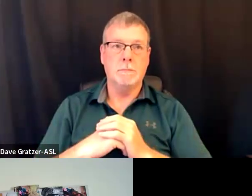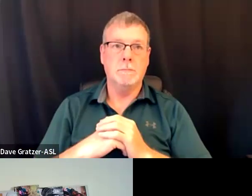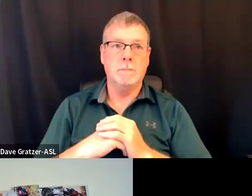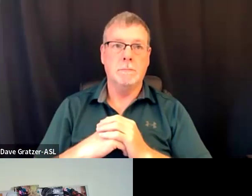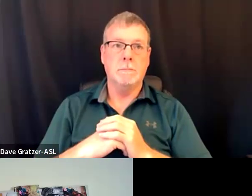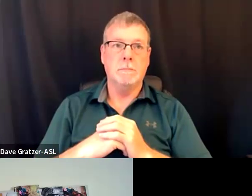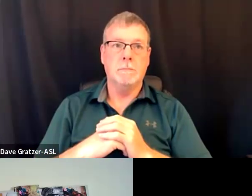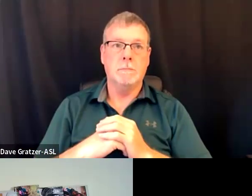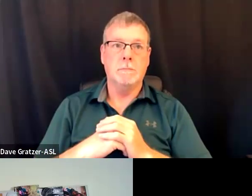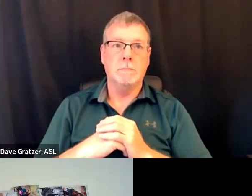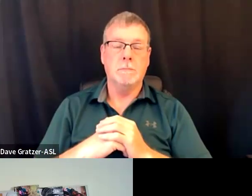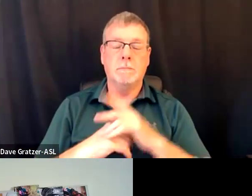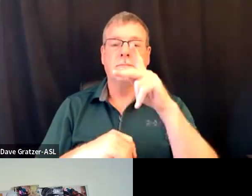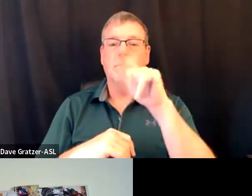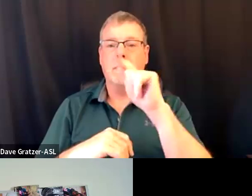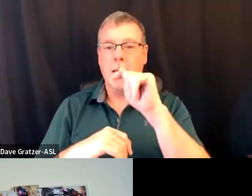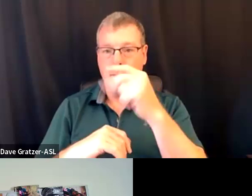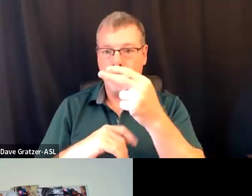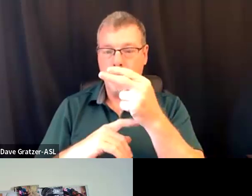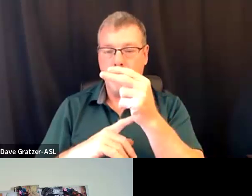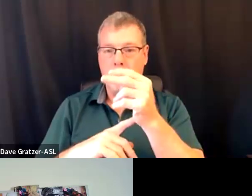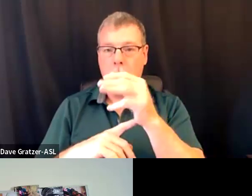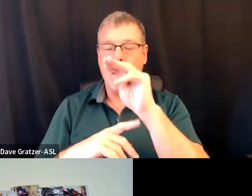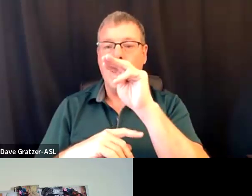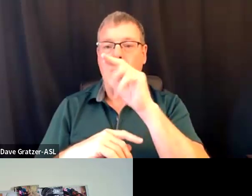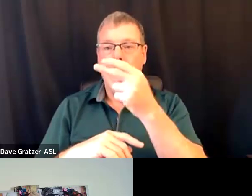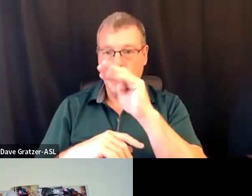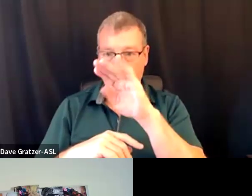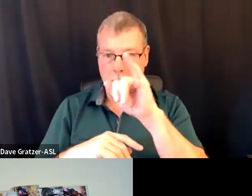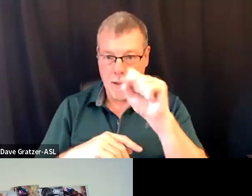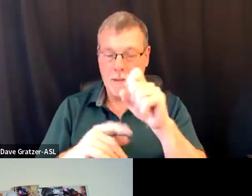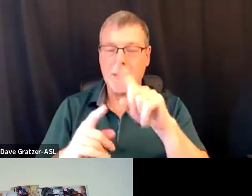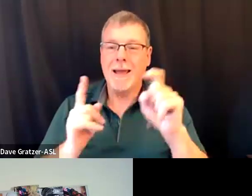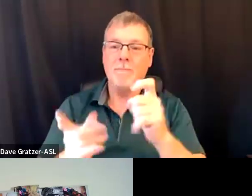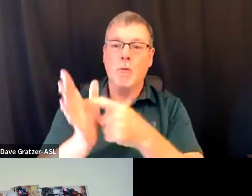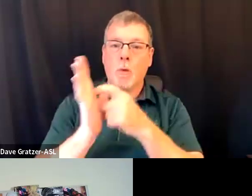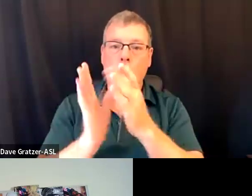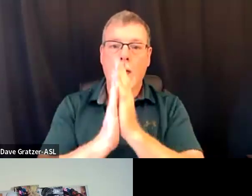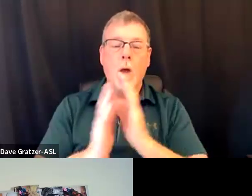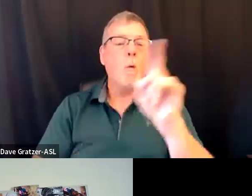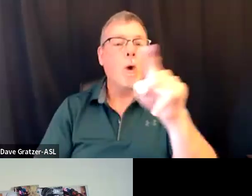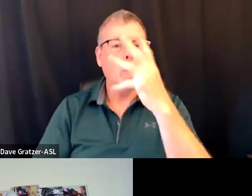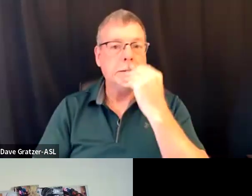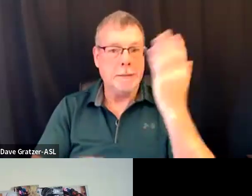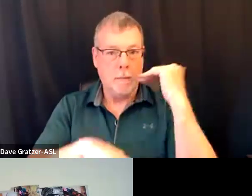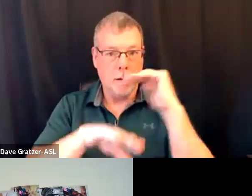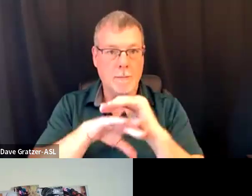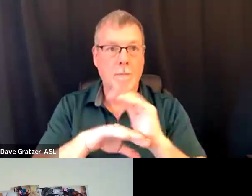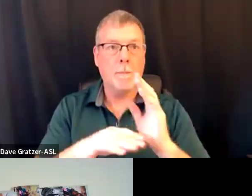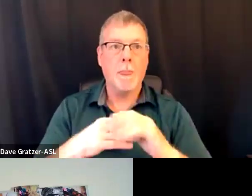From the PATH Program HMIS manual, PATH-funded workers are required to ask clients "Where did you sleep last night?", program a client has entered.